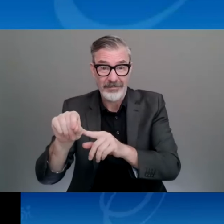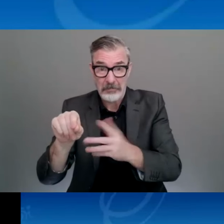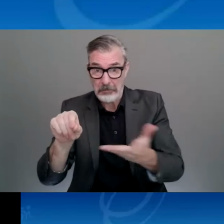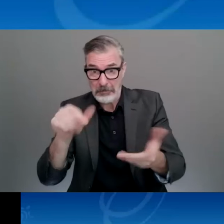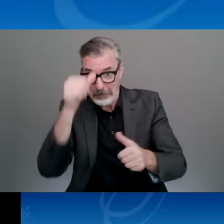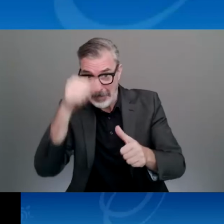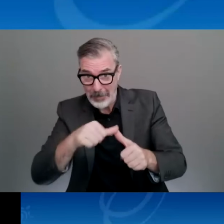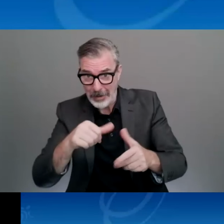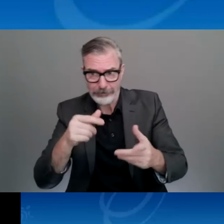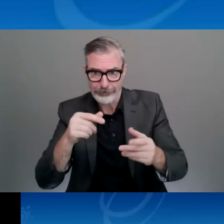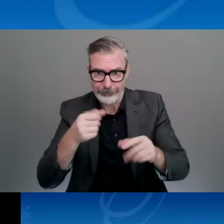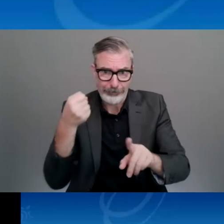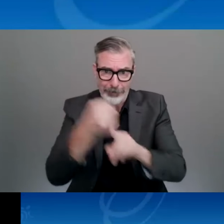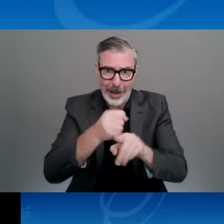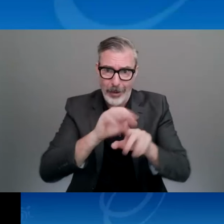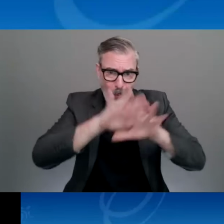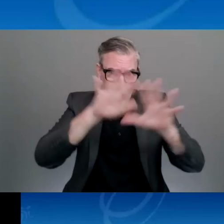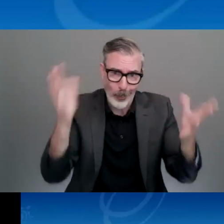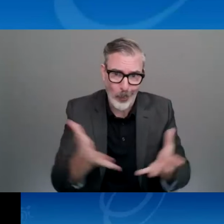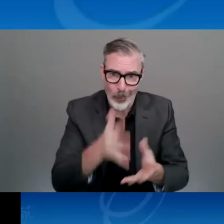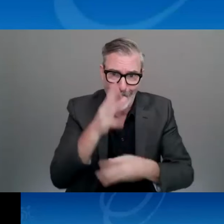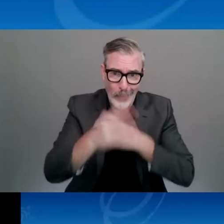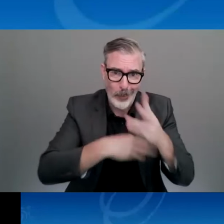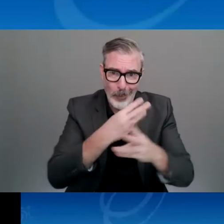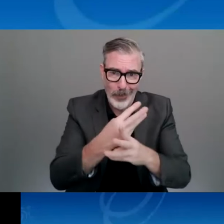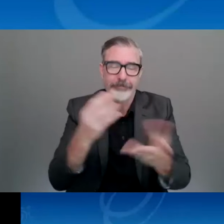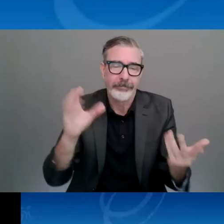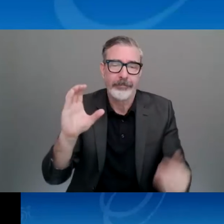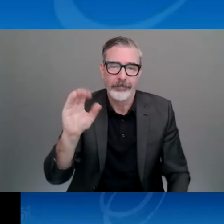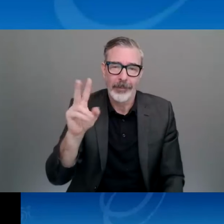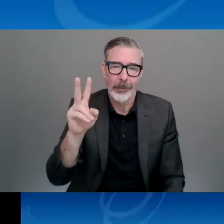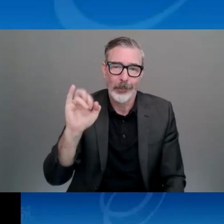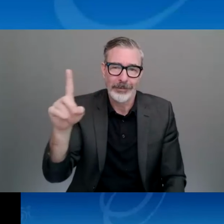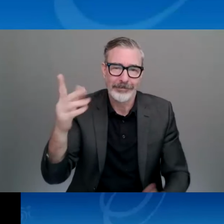I'm sure most of you remember it, and we're still exiting this post-Covid